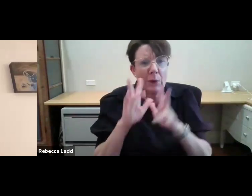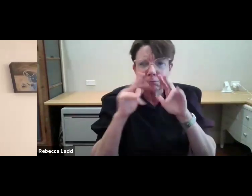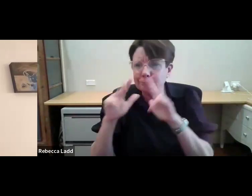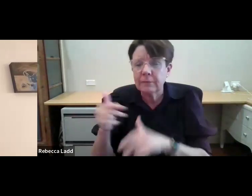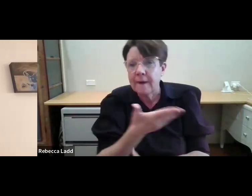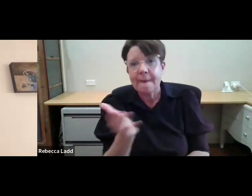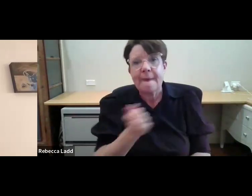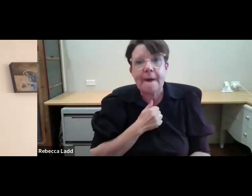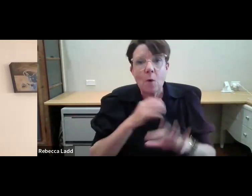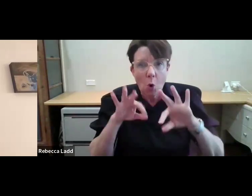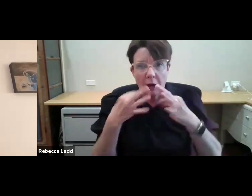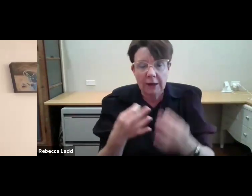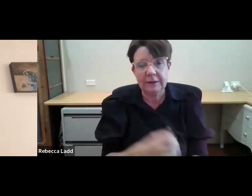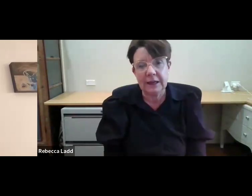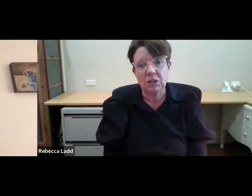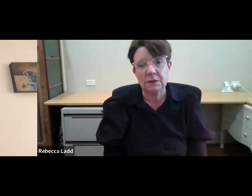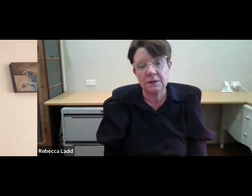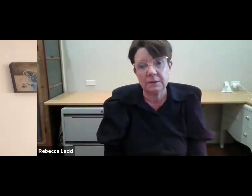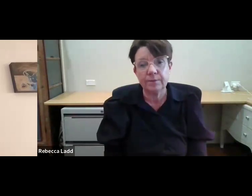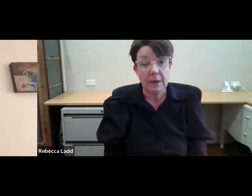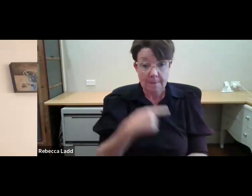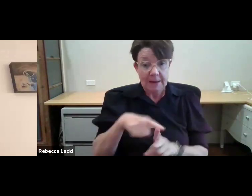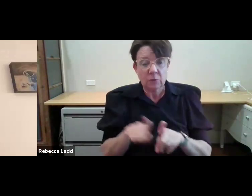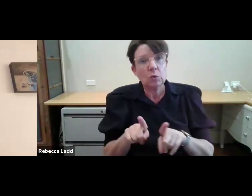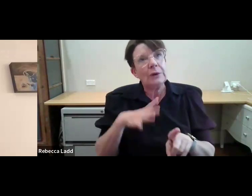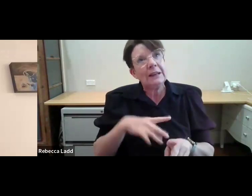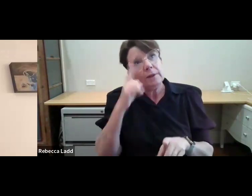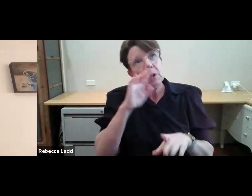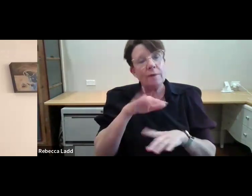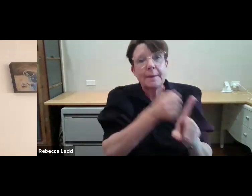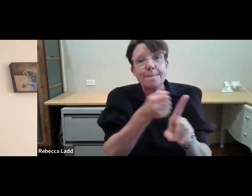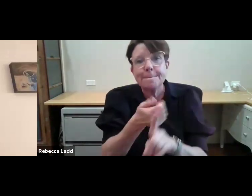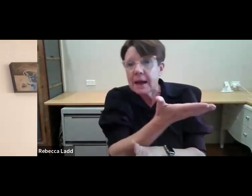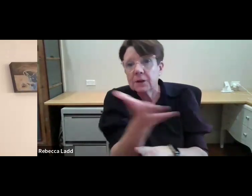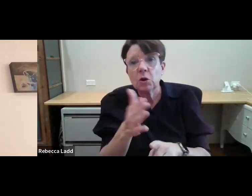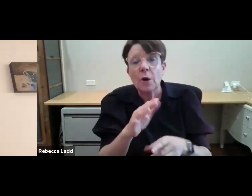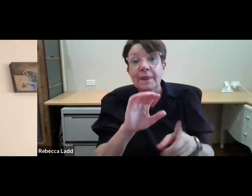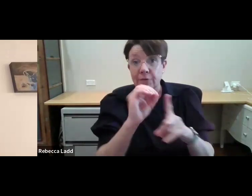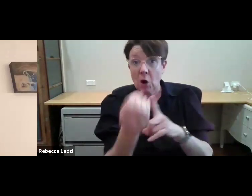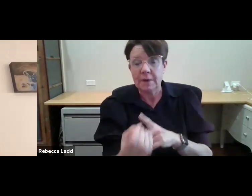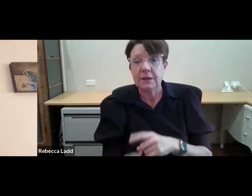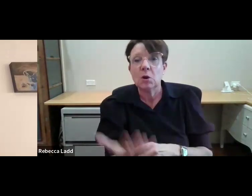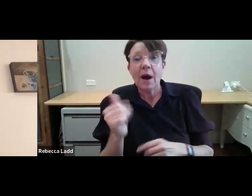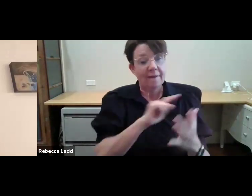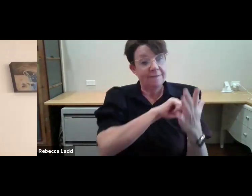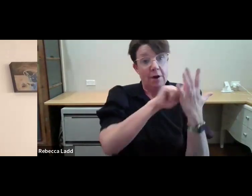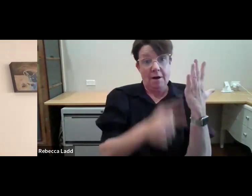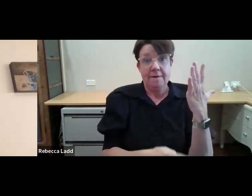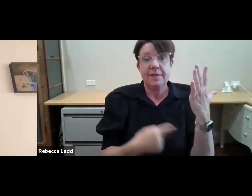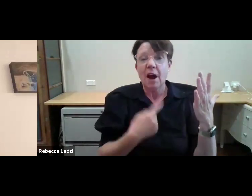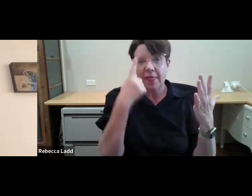The first thing I think is to establish climate Justice as a board or organisation priority.